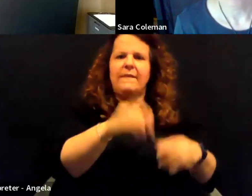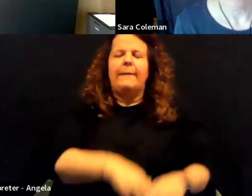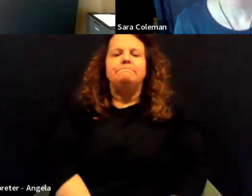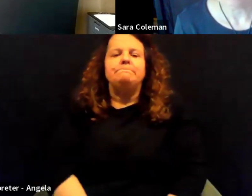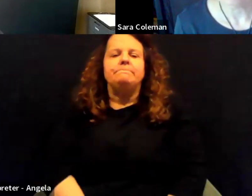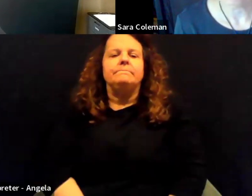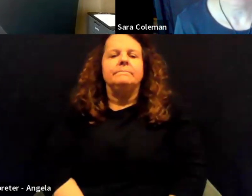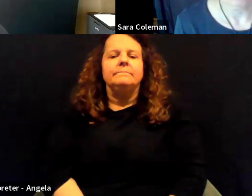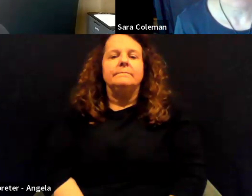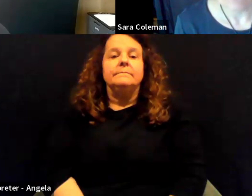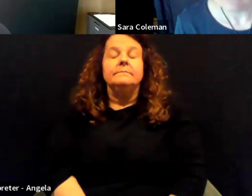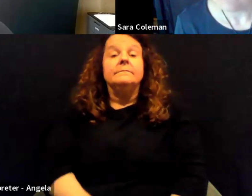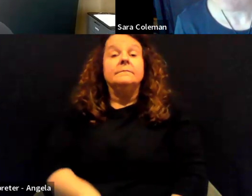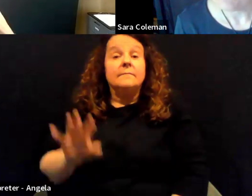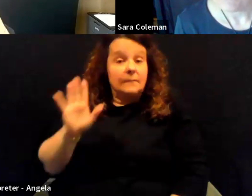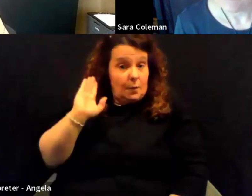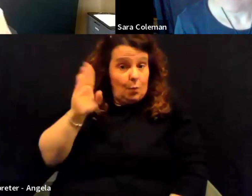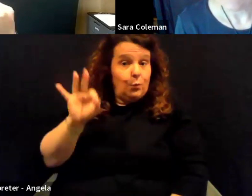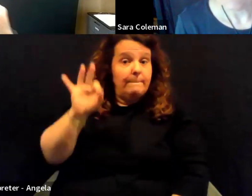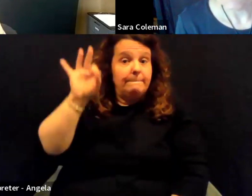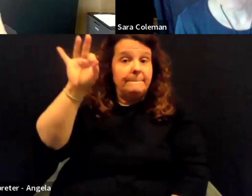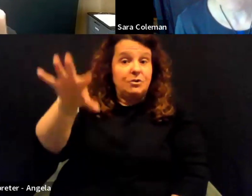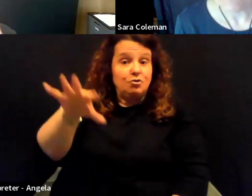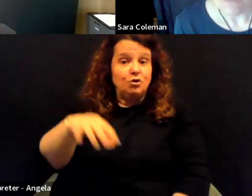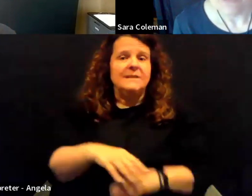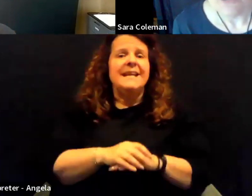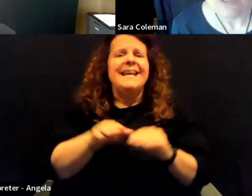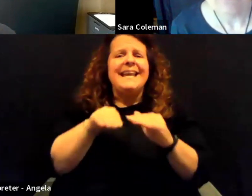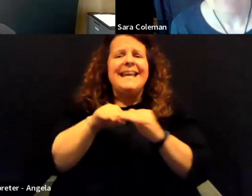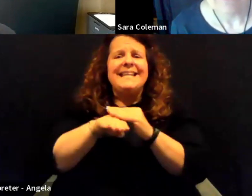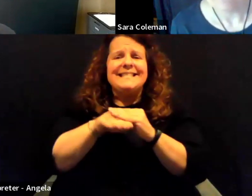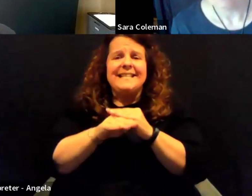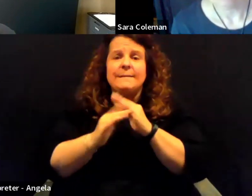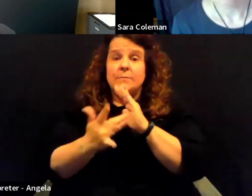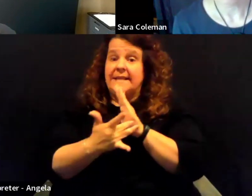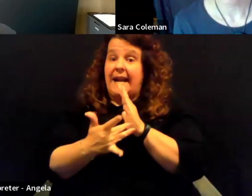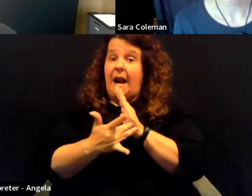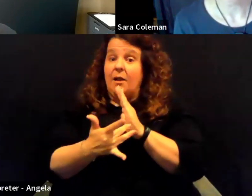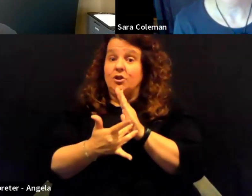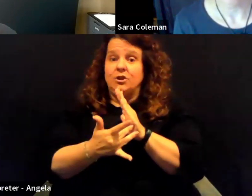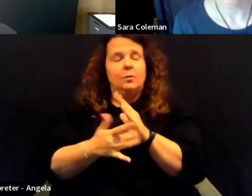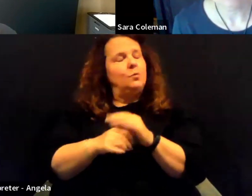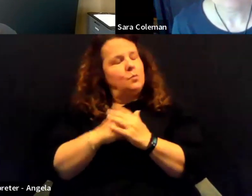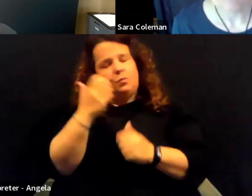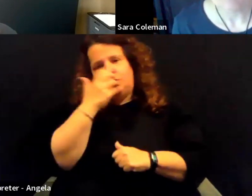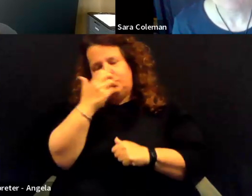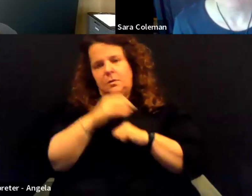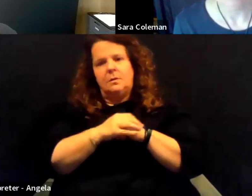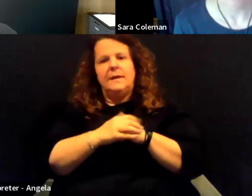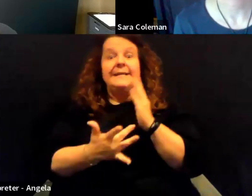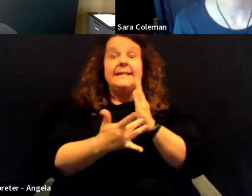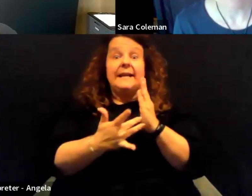I will mention, accessible technology. Technology is awesome, but if you don't have